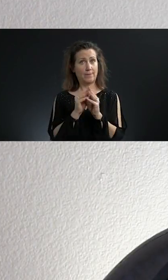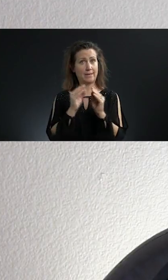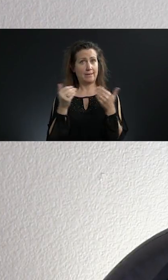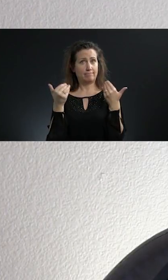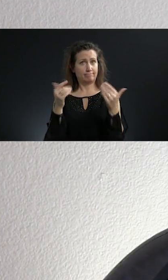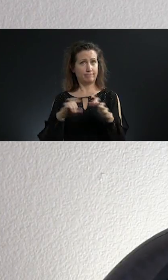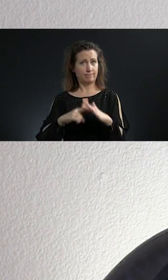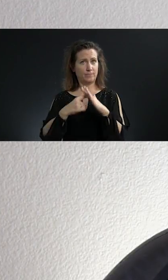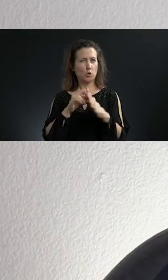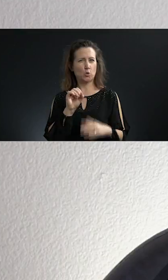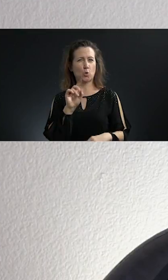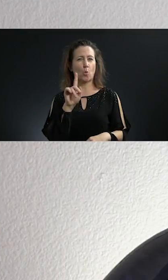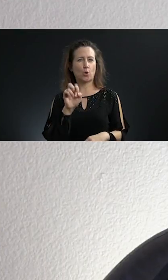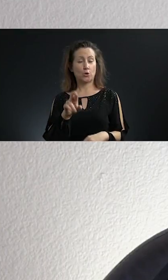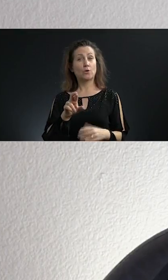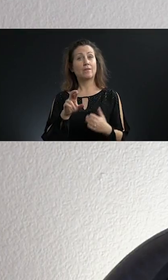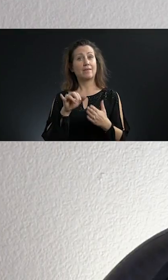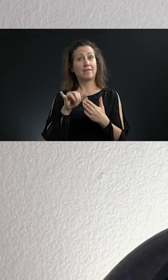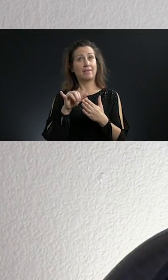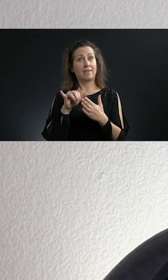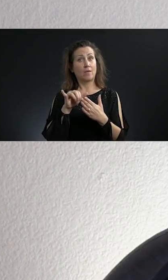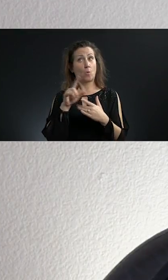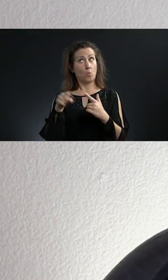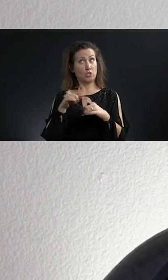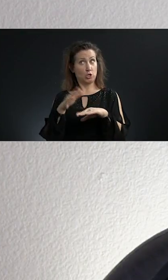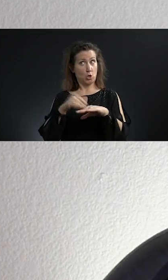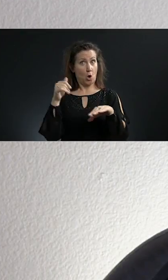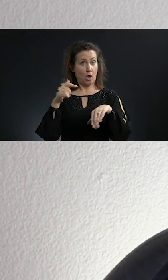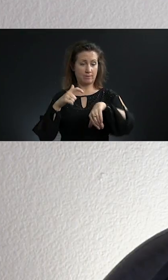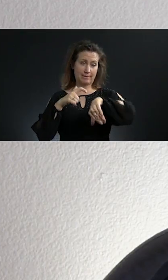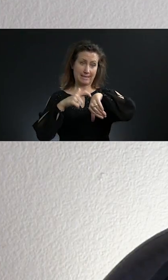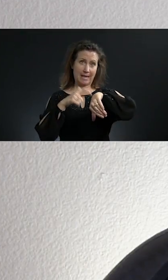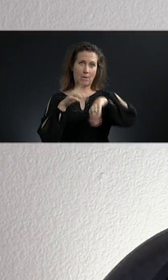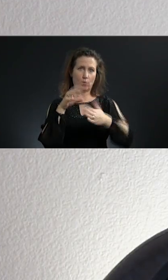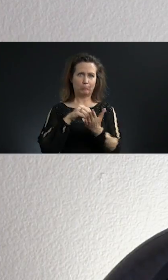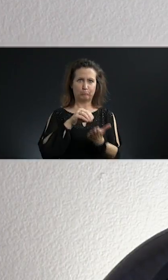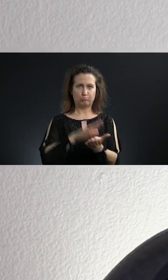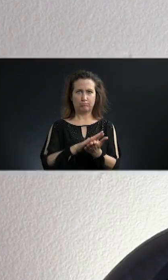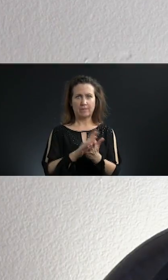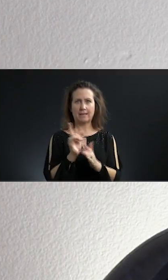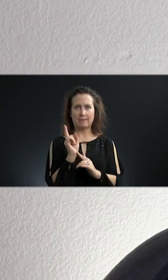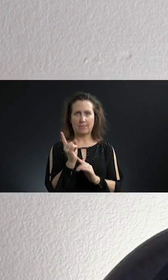When she calls the meeting to order that time will be noted for the minutes, then we will verify quorum